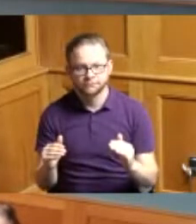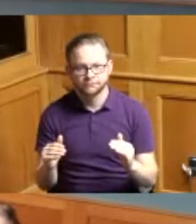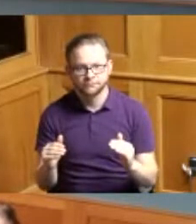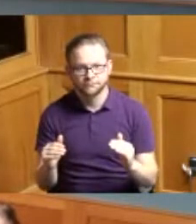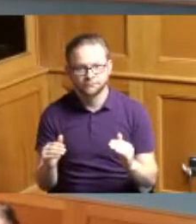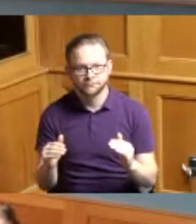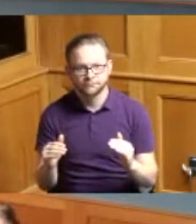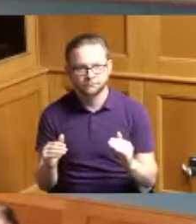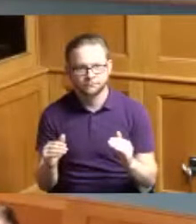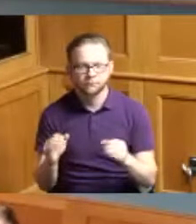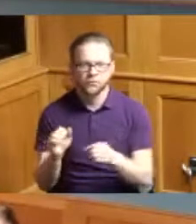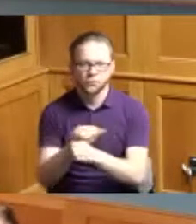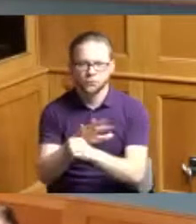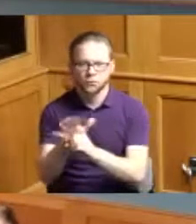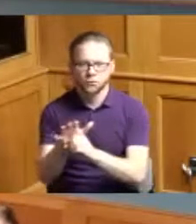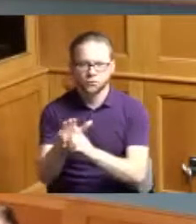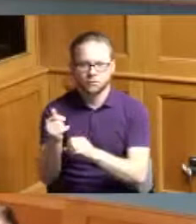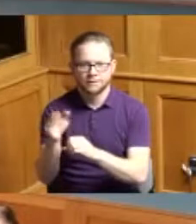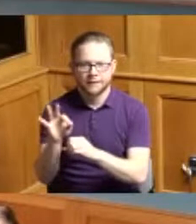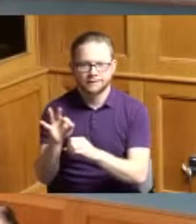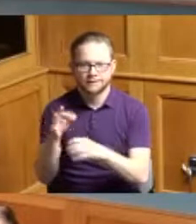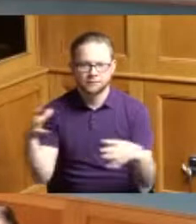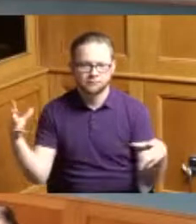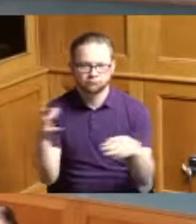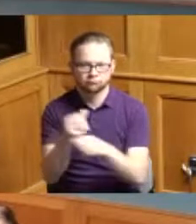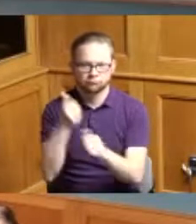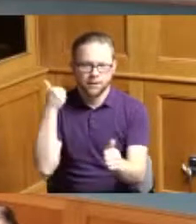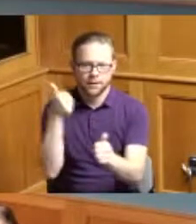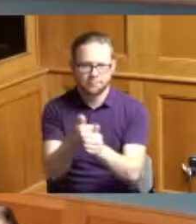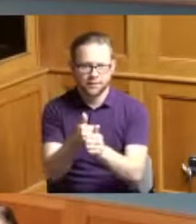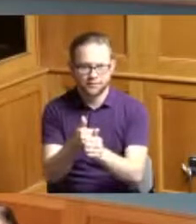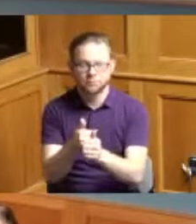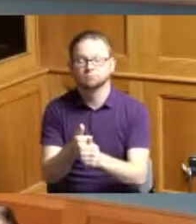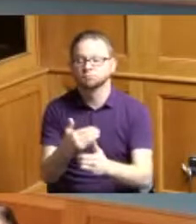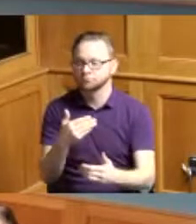covert 19 comprehensive update well good afternoon Commissioners this afternoon